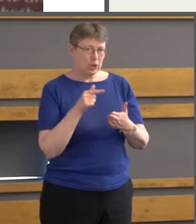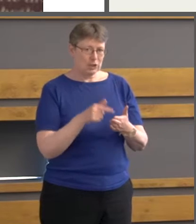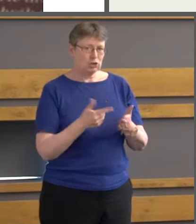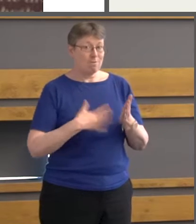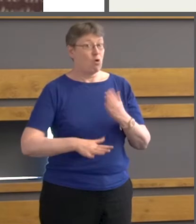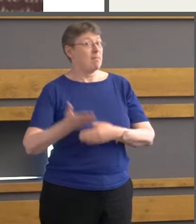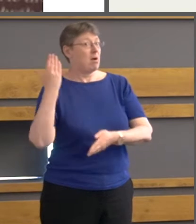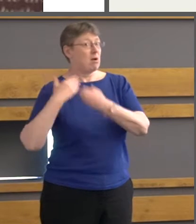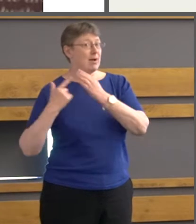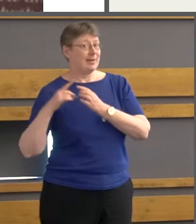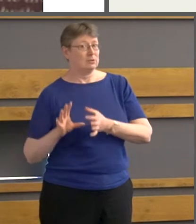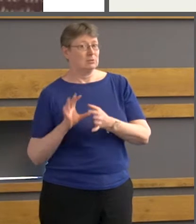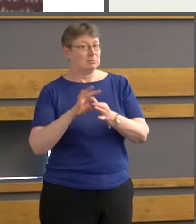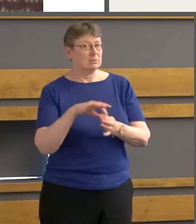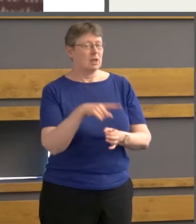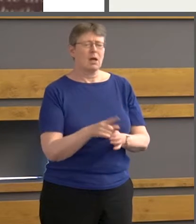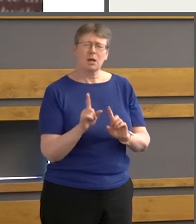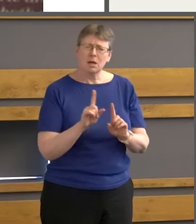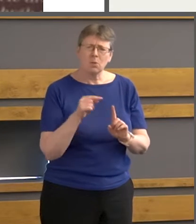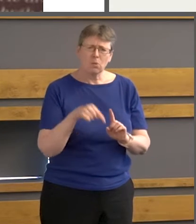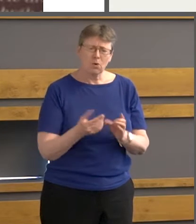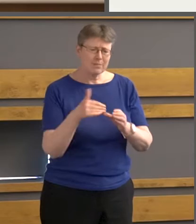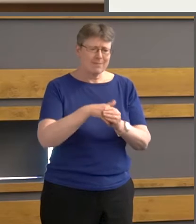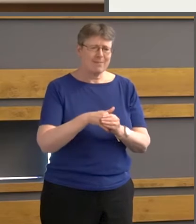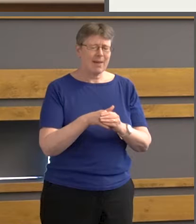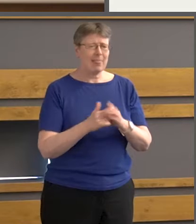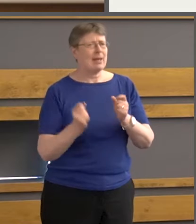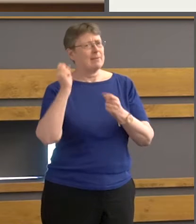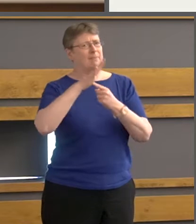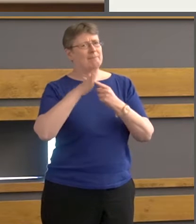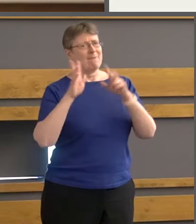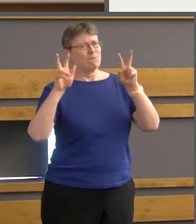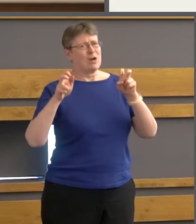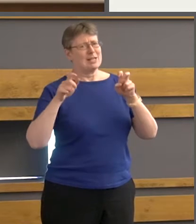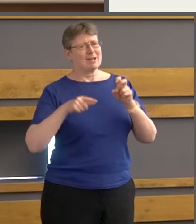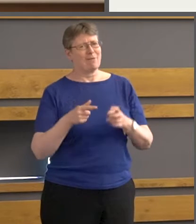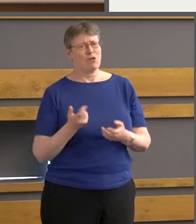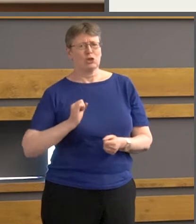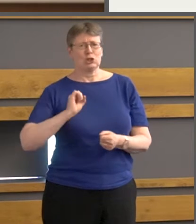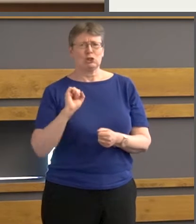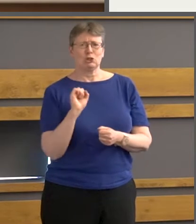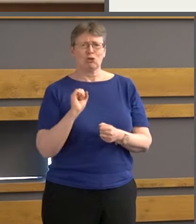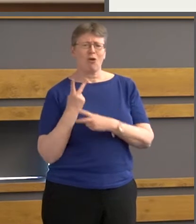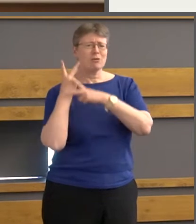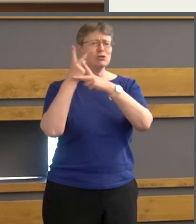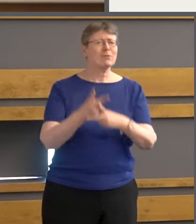And it contains key phrases that Scottish supervisors used to manage the Bengali workforce.